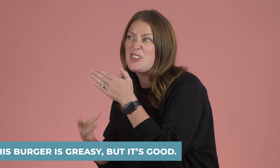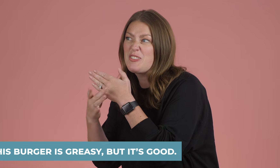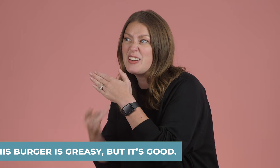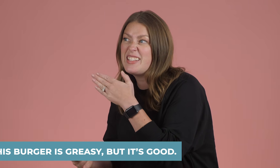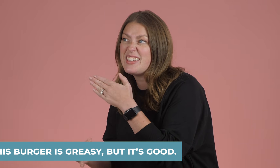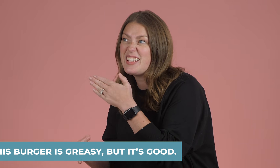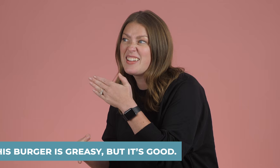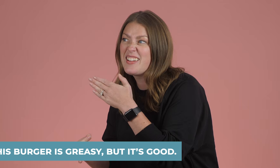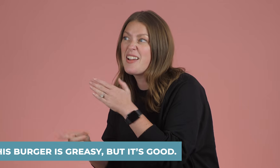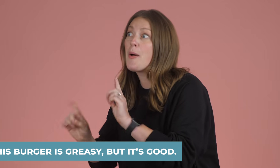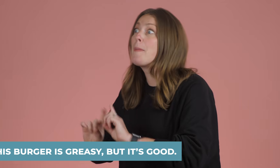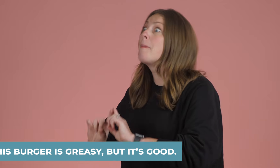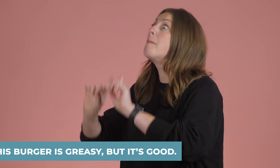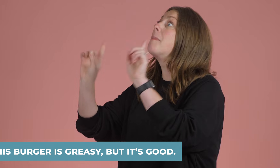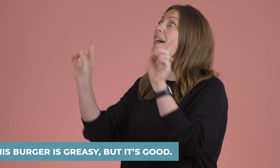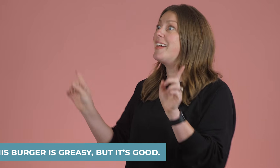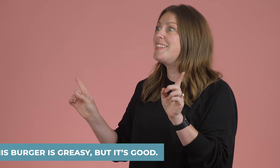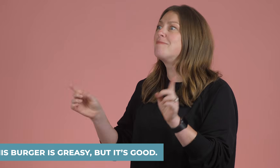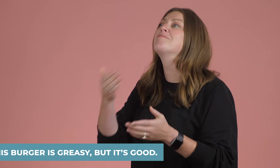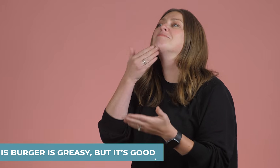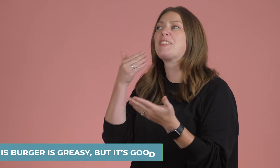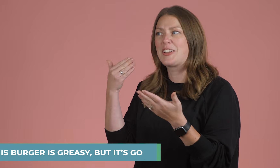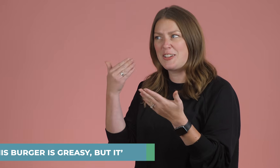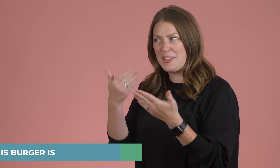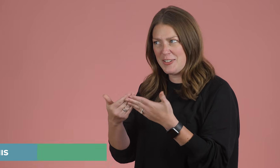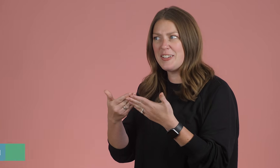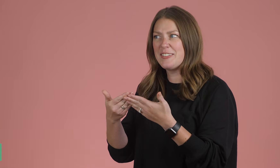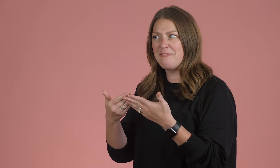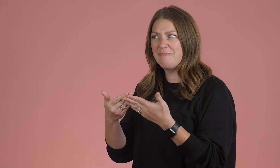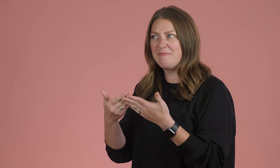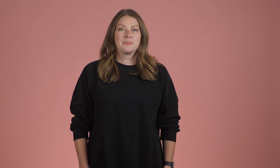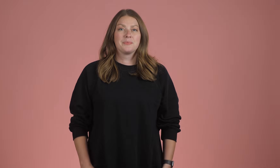Greasy, but good.